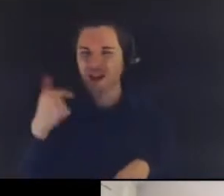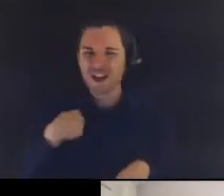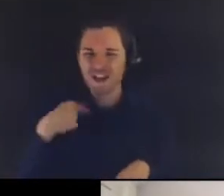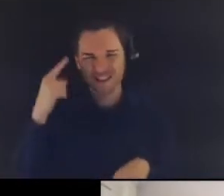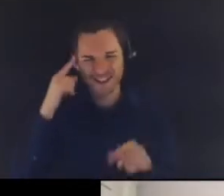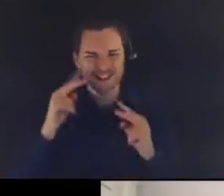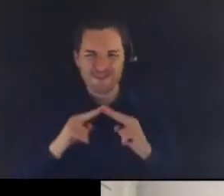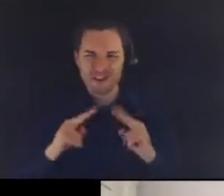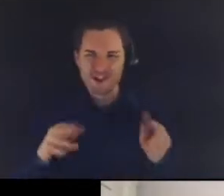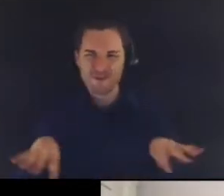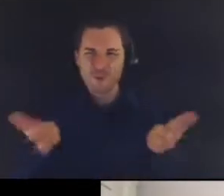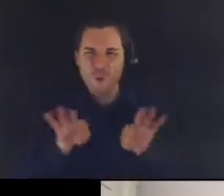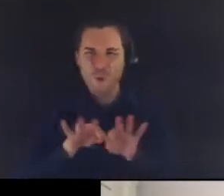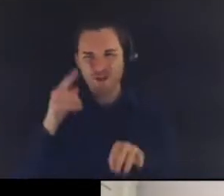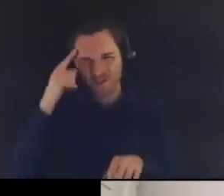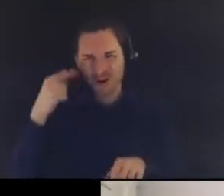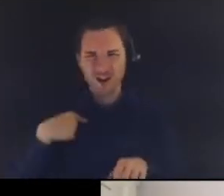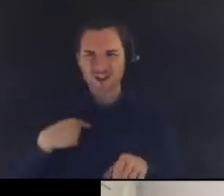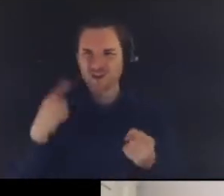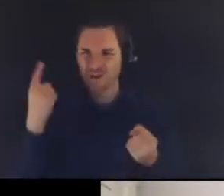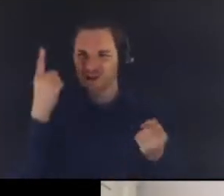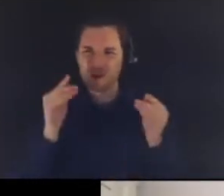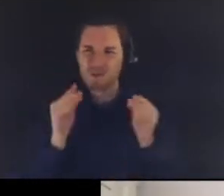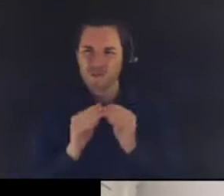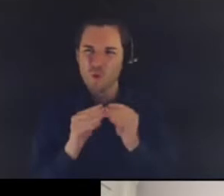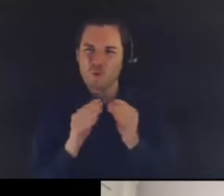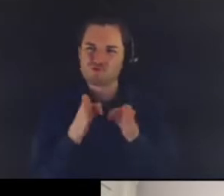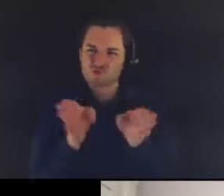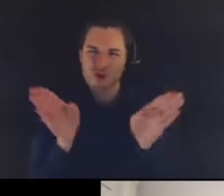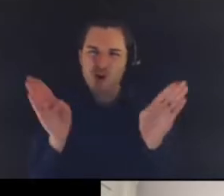you have succeeded in this situation, but you cannot understand my situation.